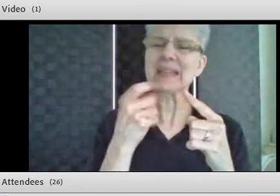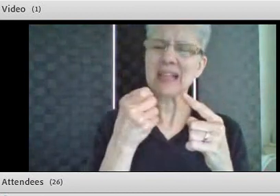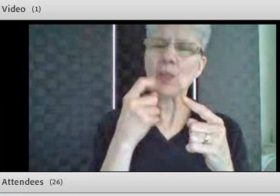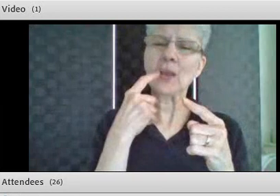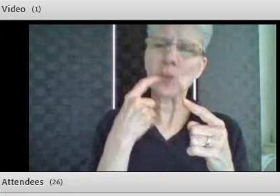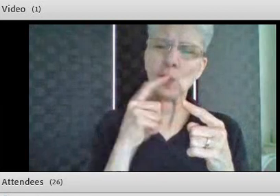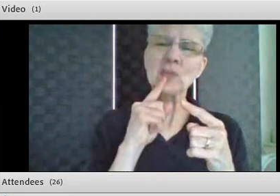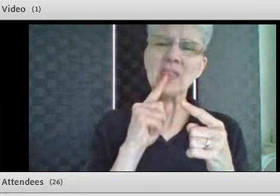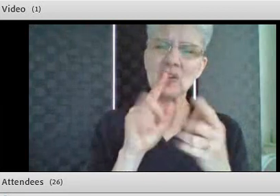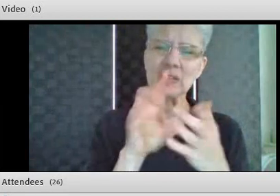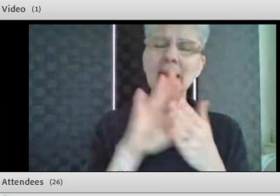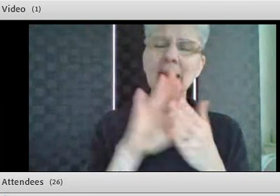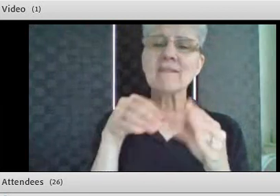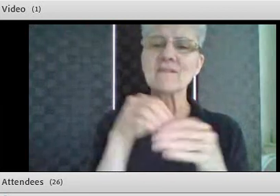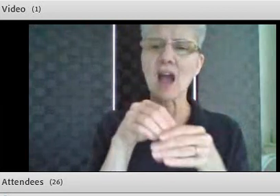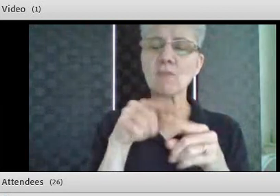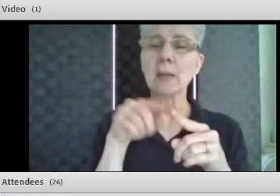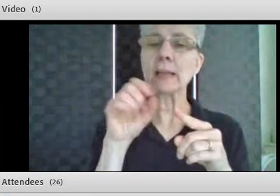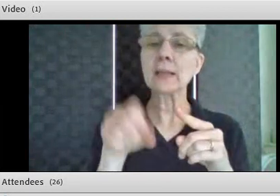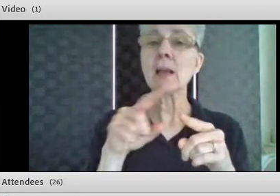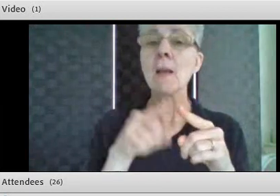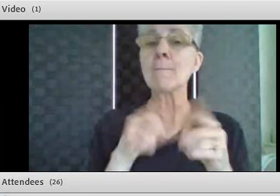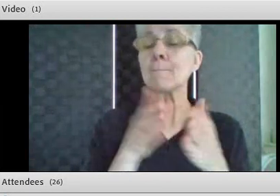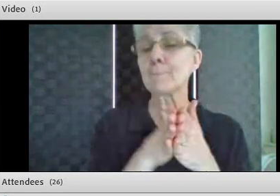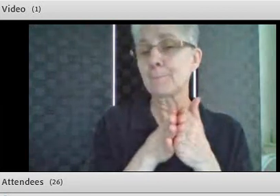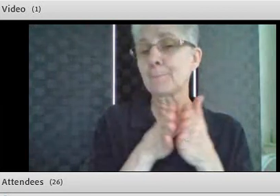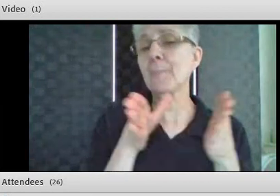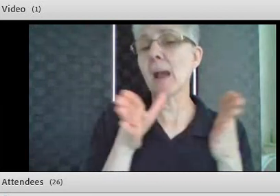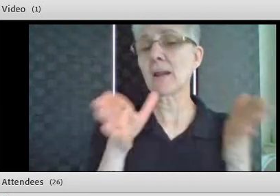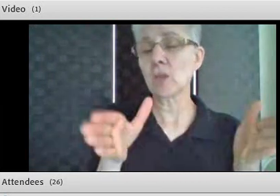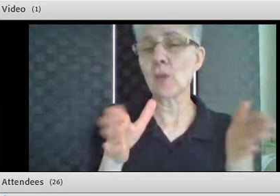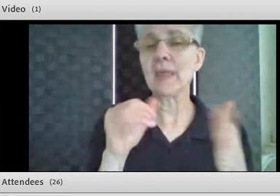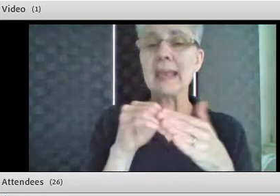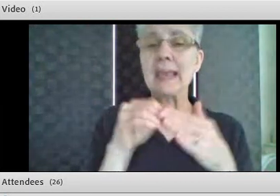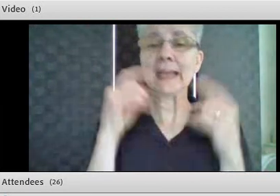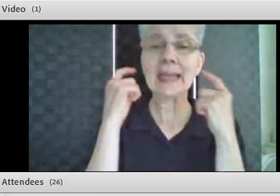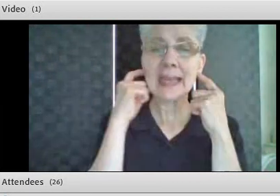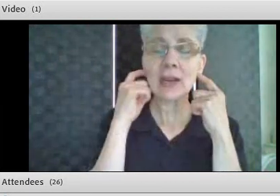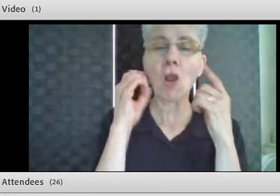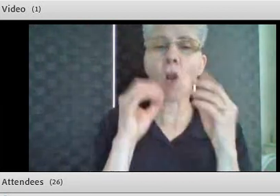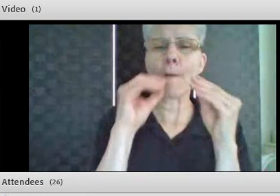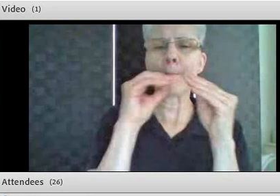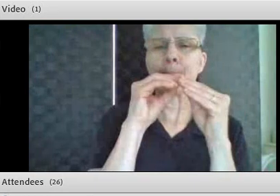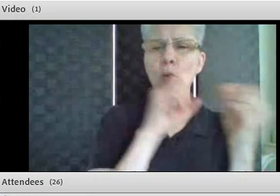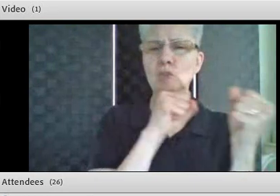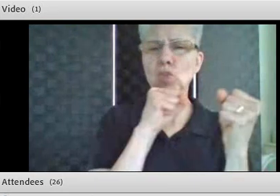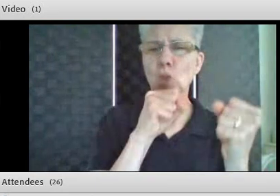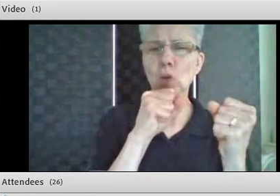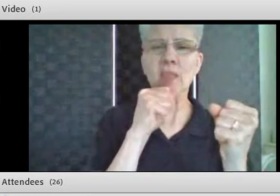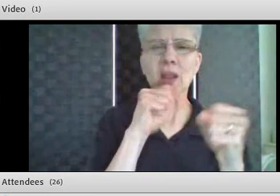Simple earbud headphones are actually going to work really well for this. It seems a little gross, and it is a little gross.